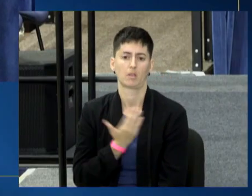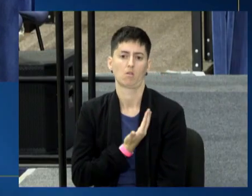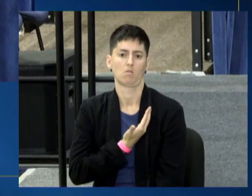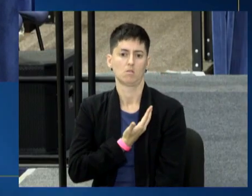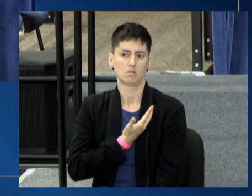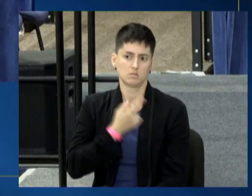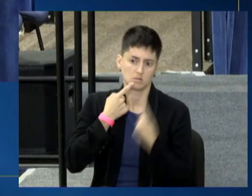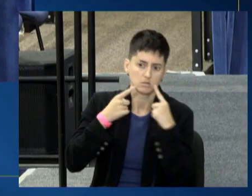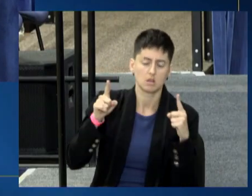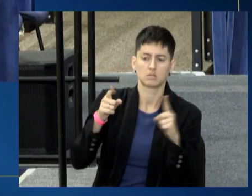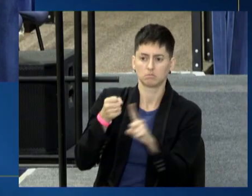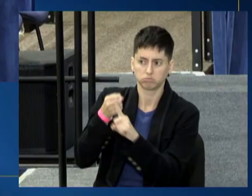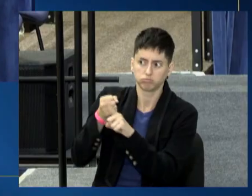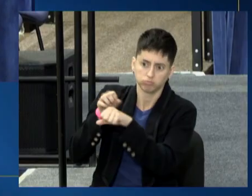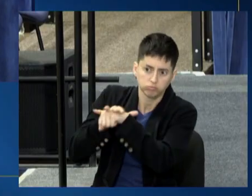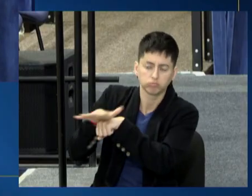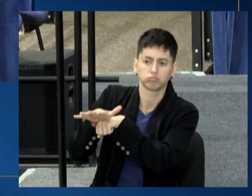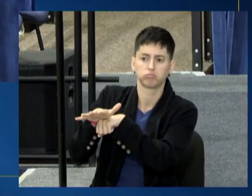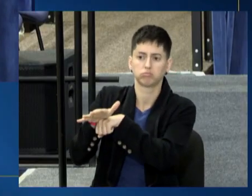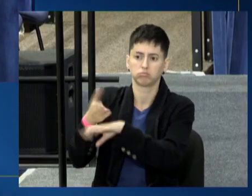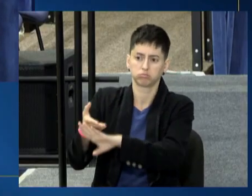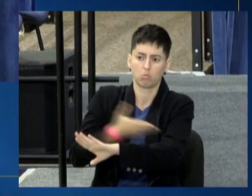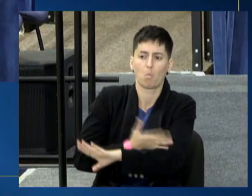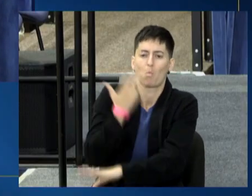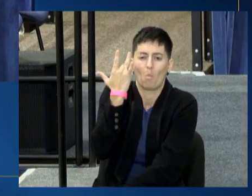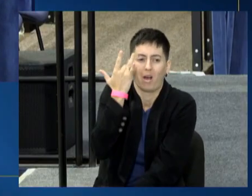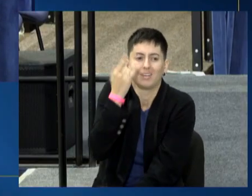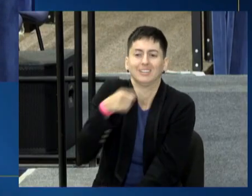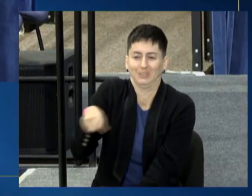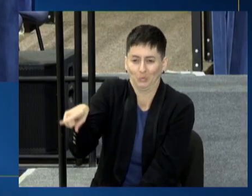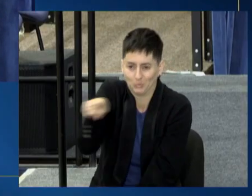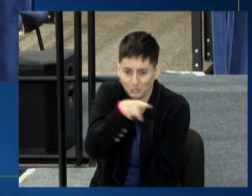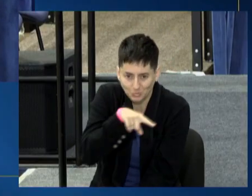So, I really look forward to a wonderful couple of days. Thank you all for your support,